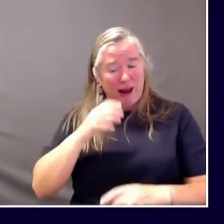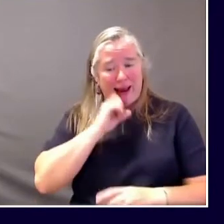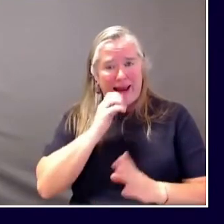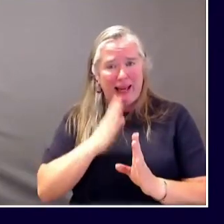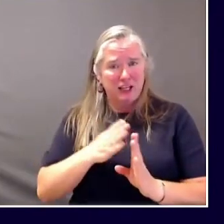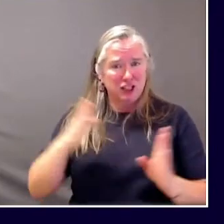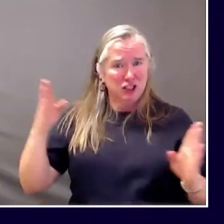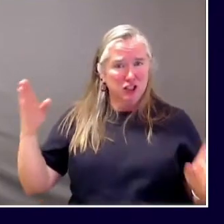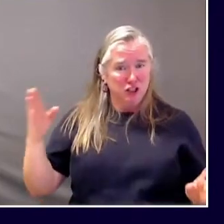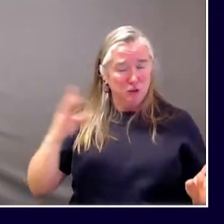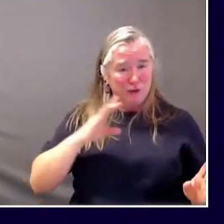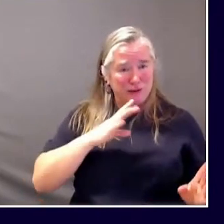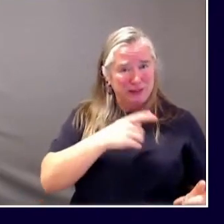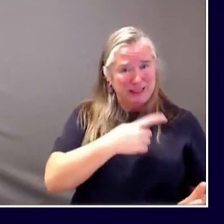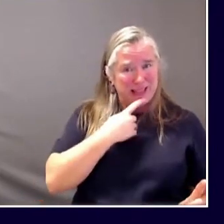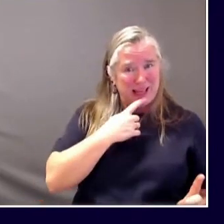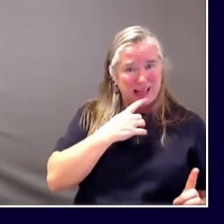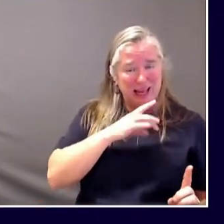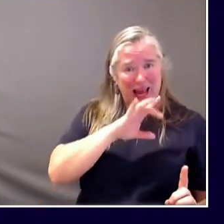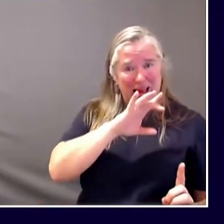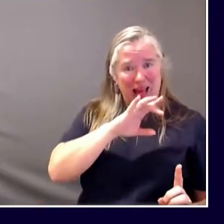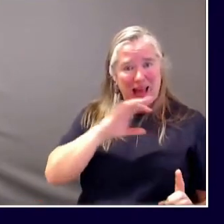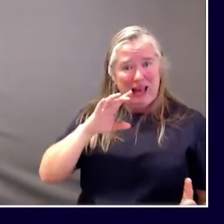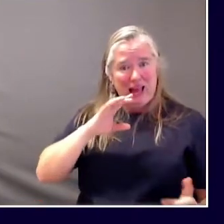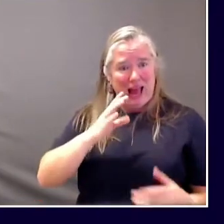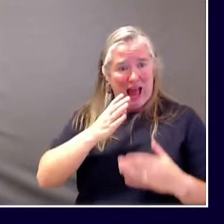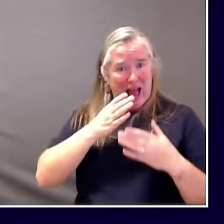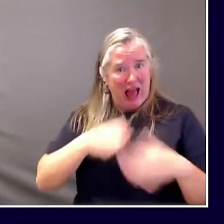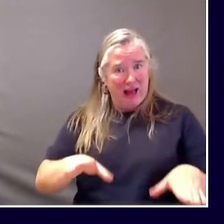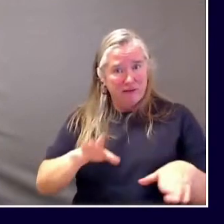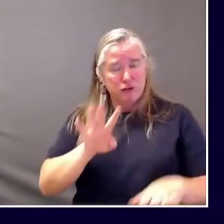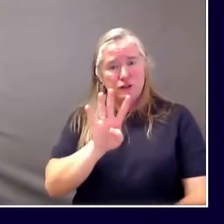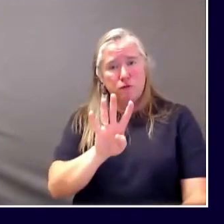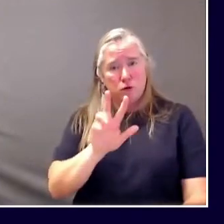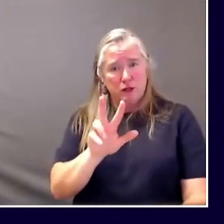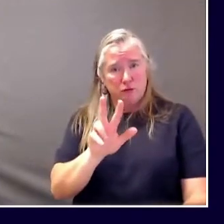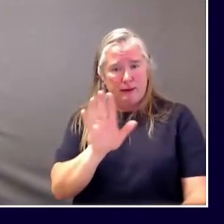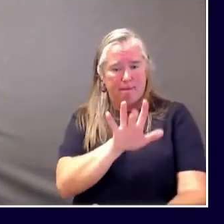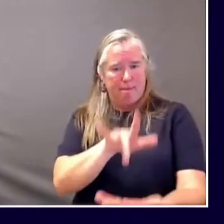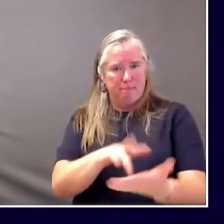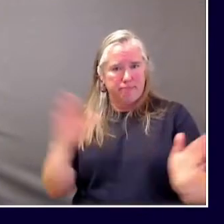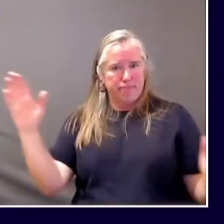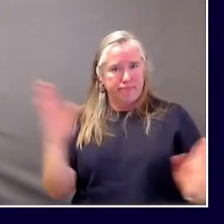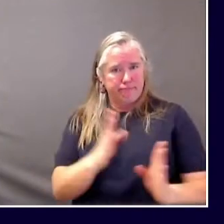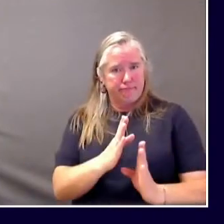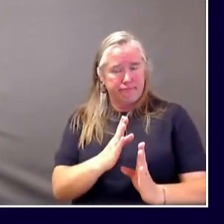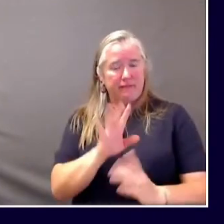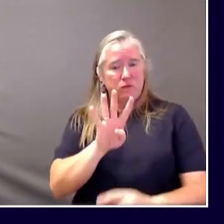you said the ages average age is